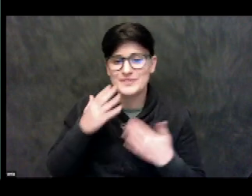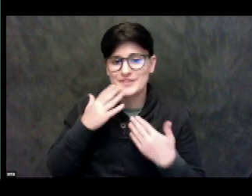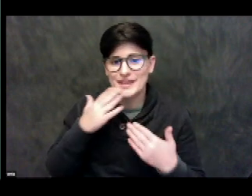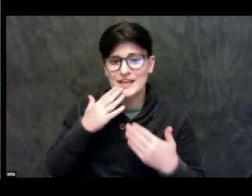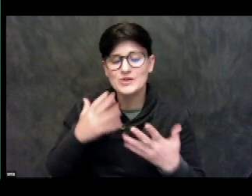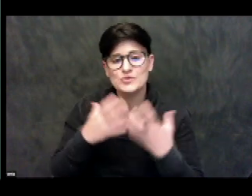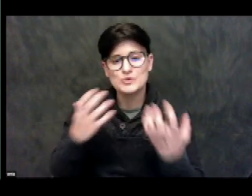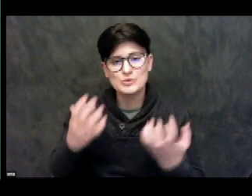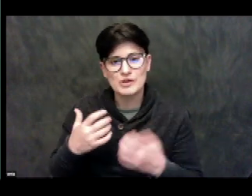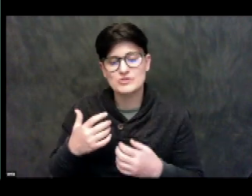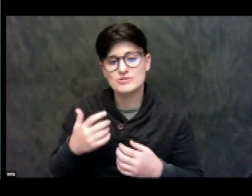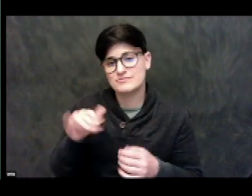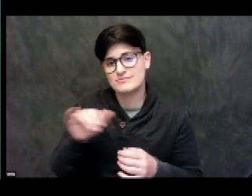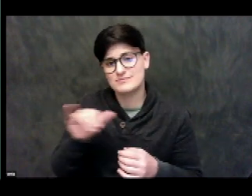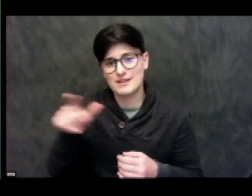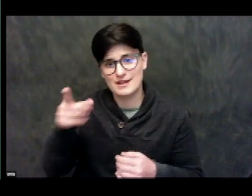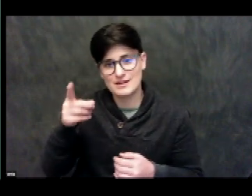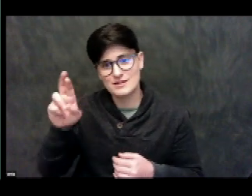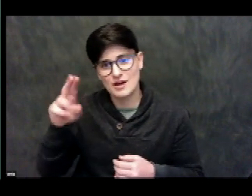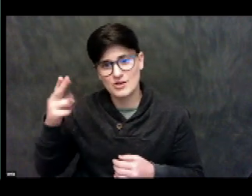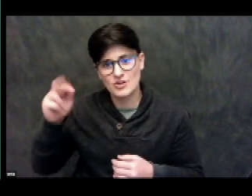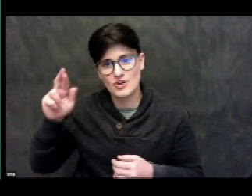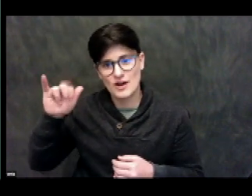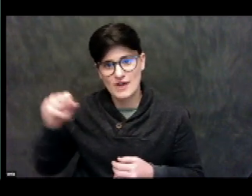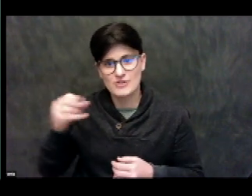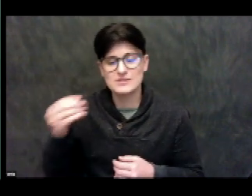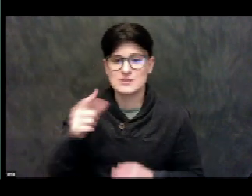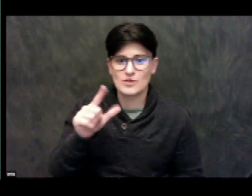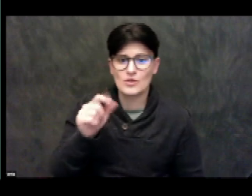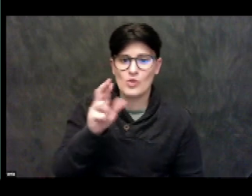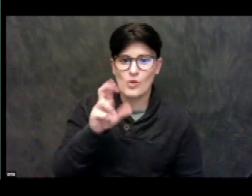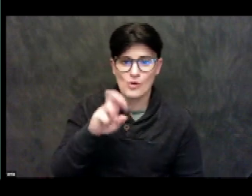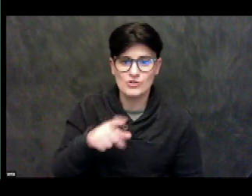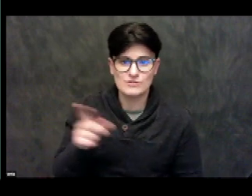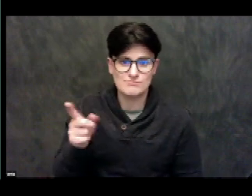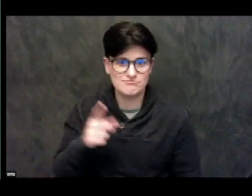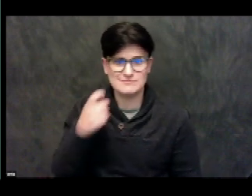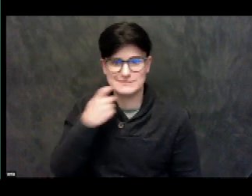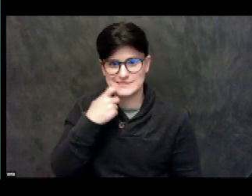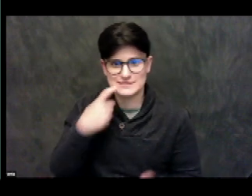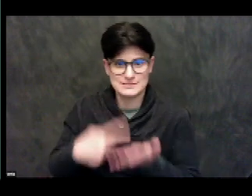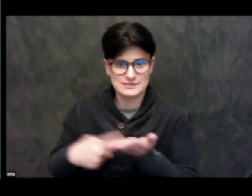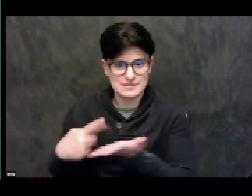As Dr. Harris and Lauren have now discussed, it's important to think about pregnancy early.